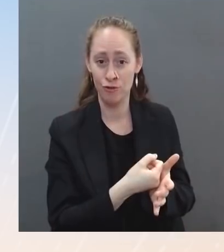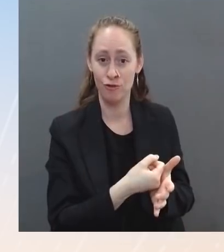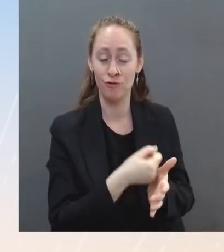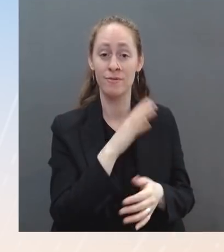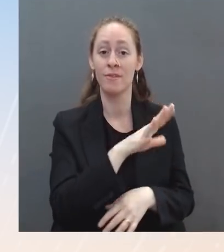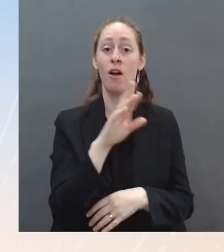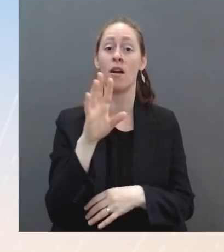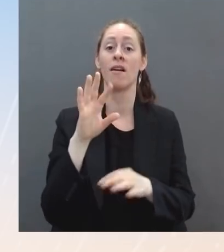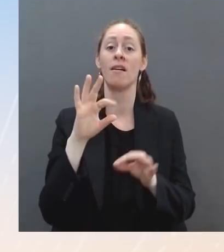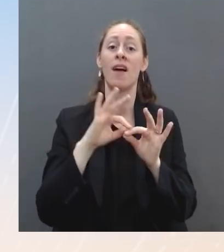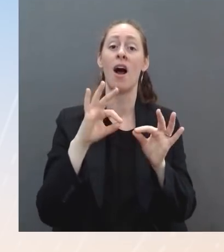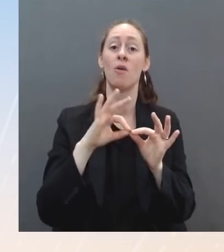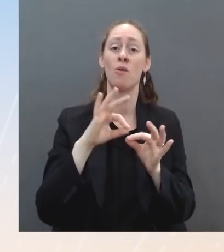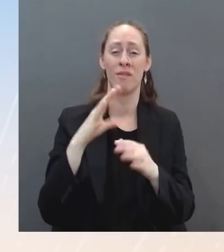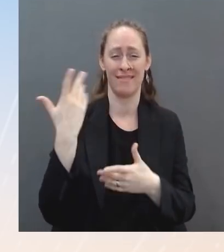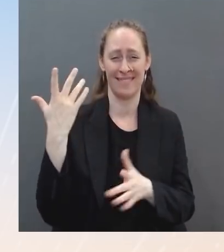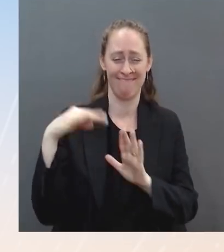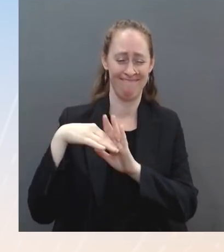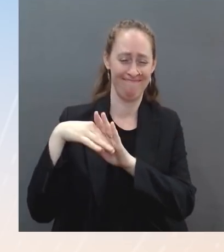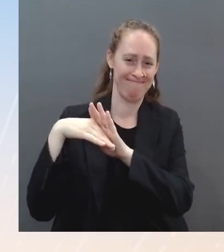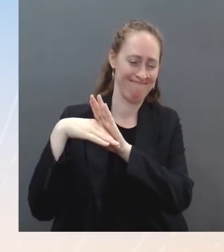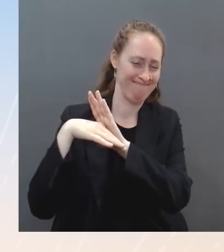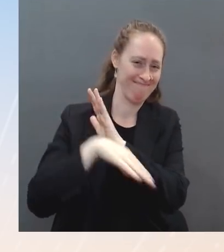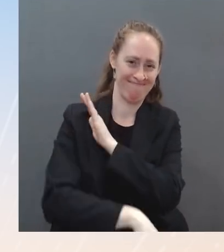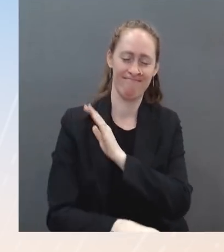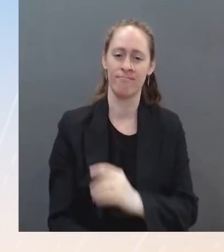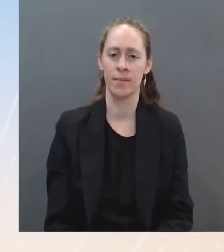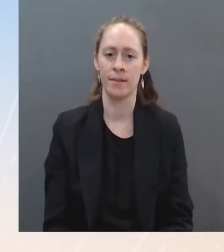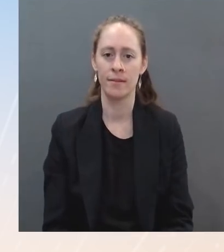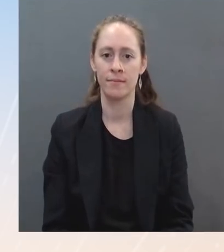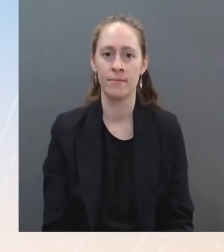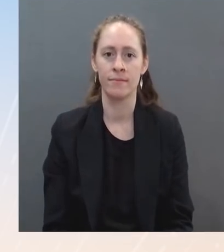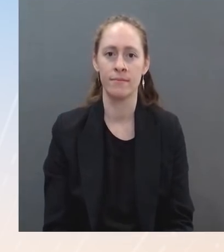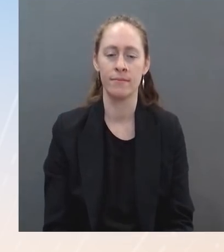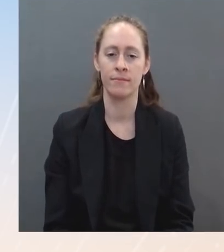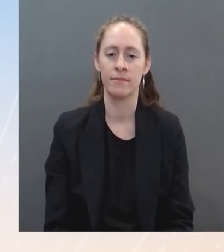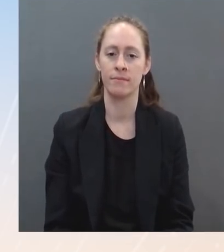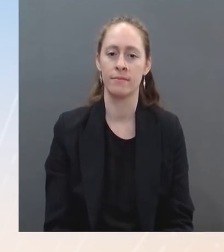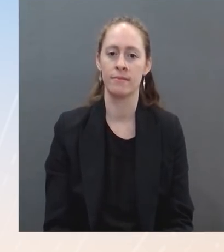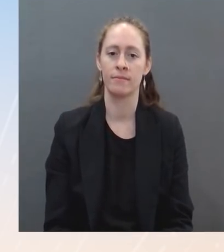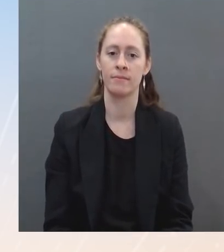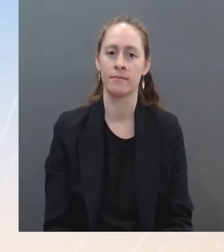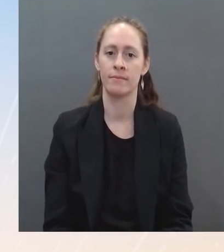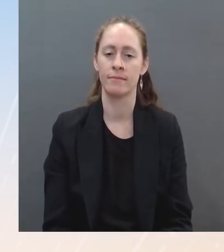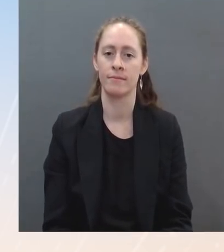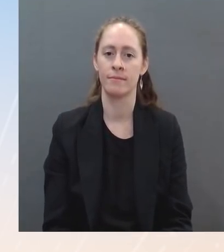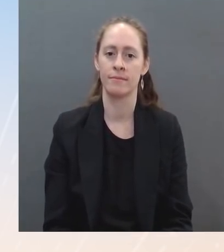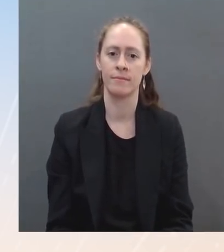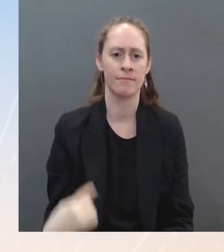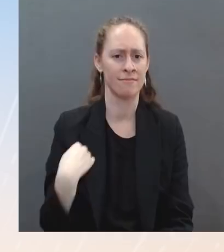And we're going to continue to advance our strategy of doing everything we can to ensure that Ukraine is --